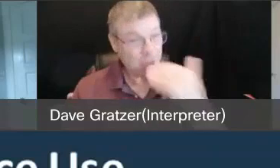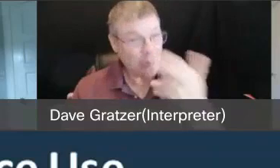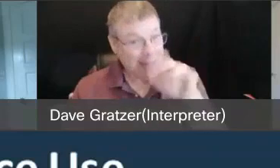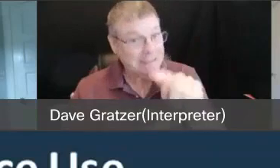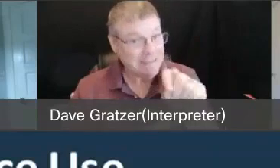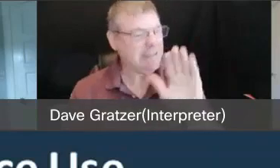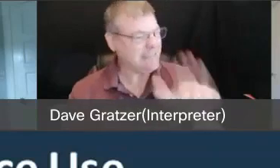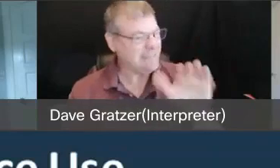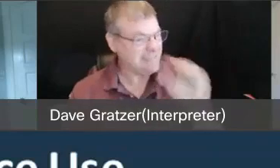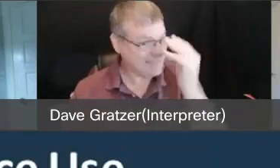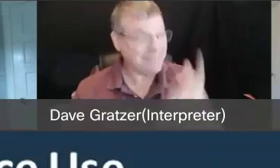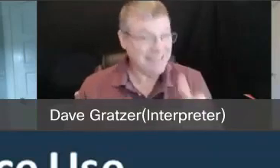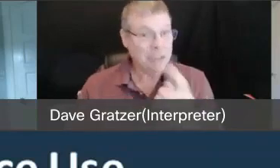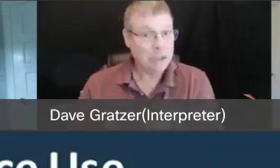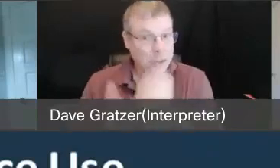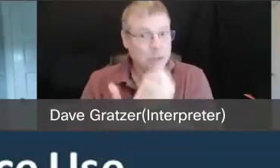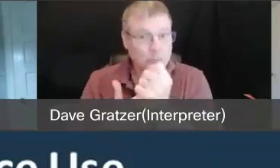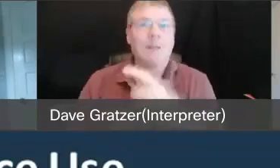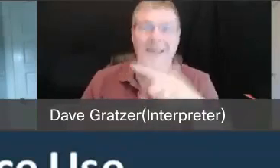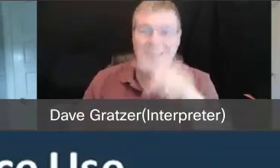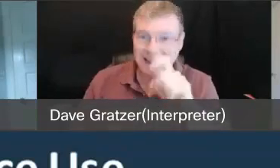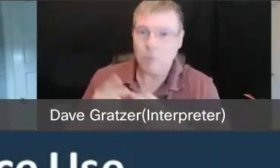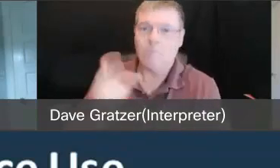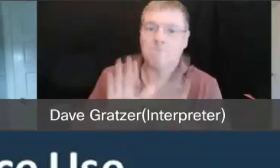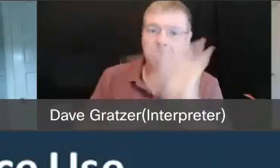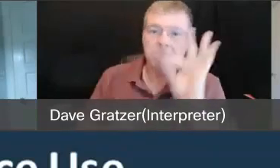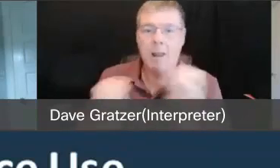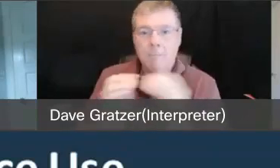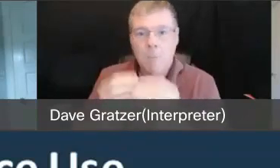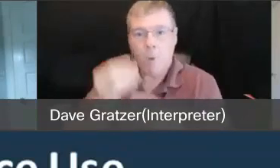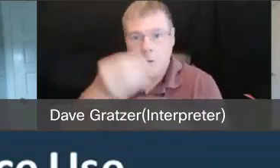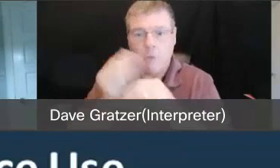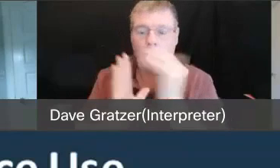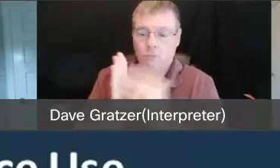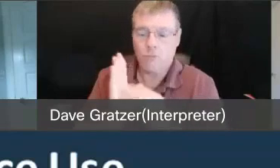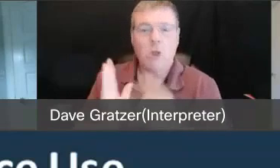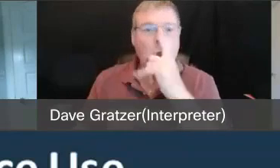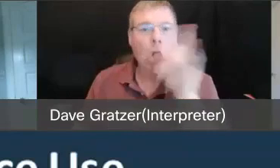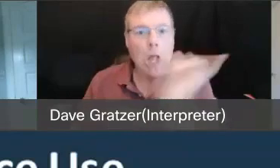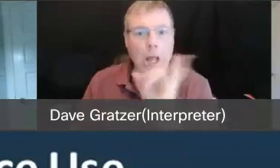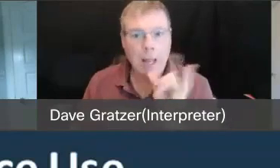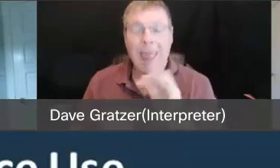hey, he had treatment, we need their finals records and look at what his treatment looks like and what his symptoms and functioning looks like